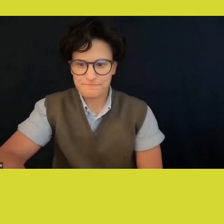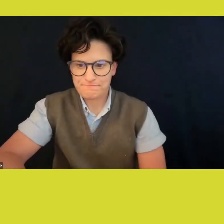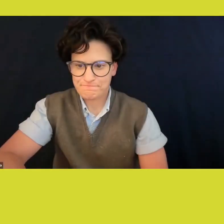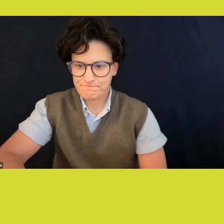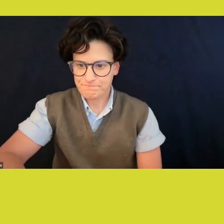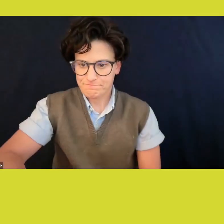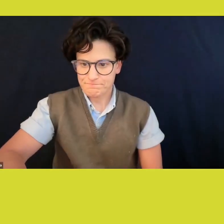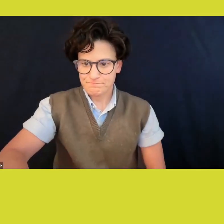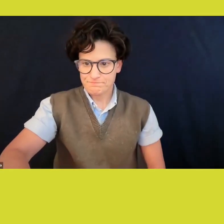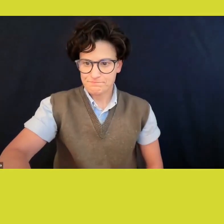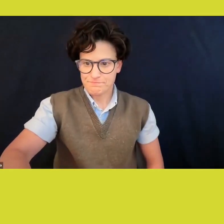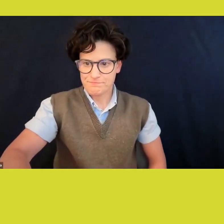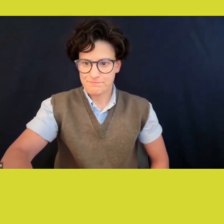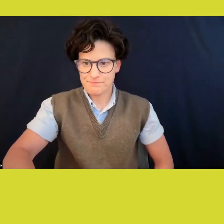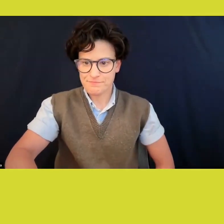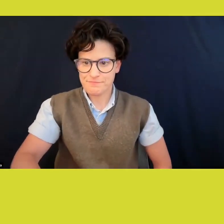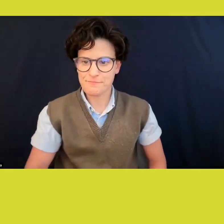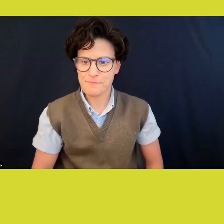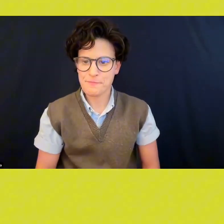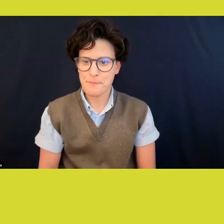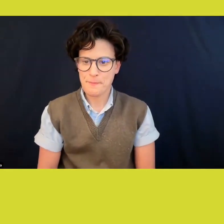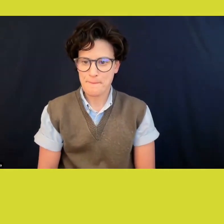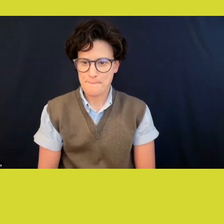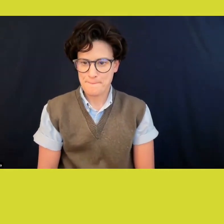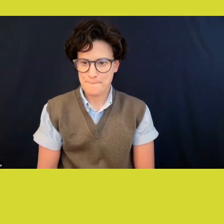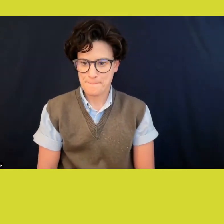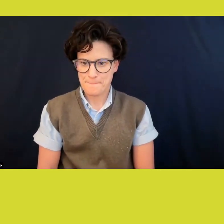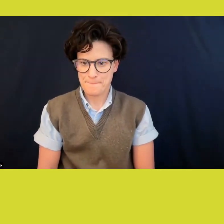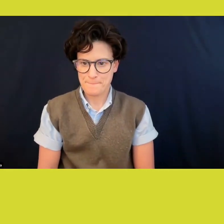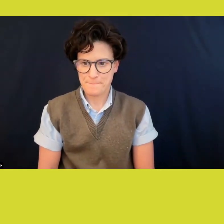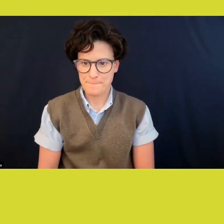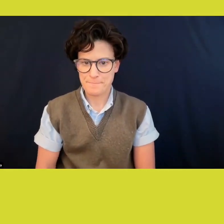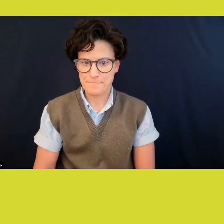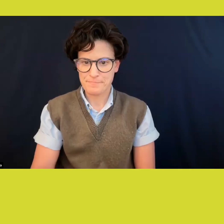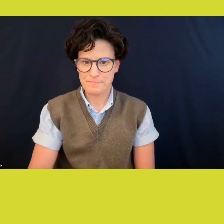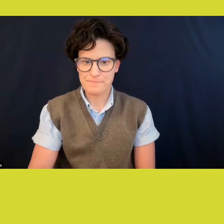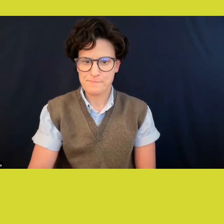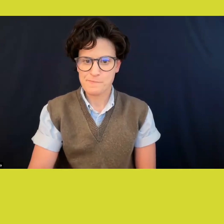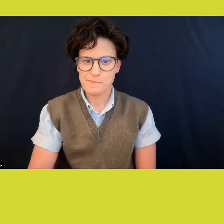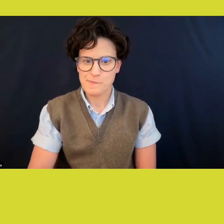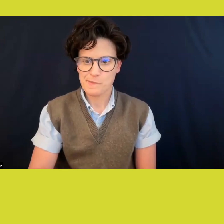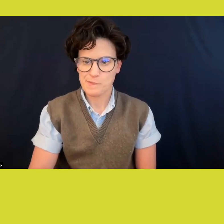because homelessness is going up homelessness response systems are failing programs are failing and because